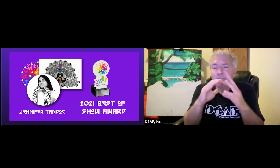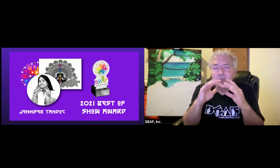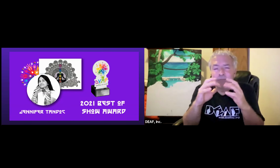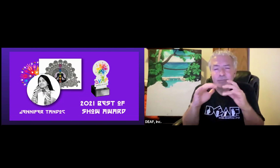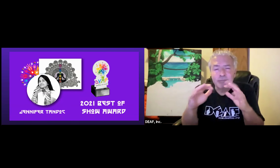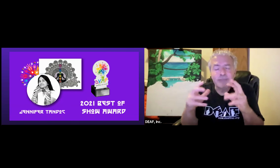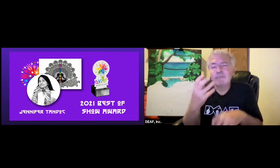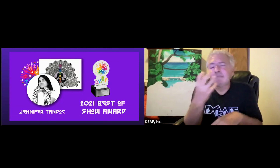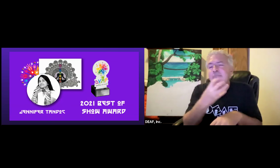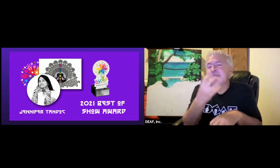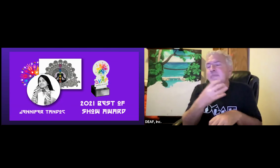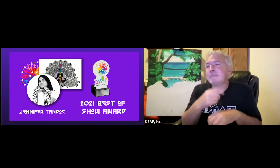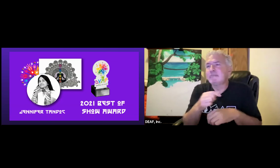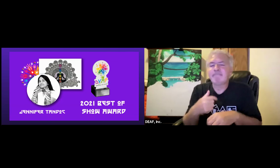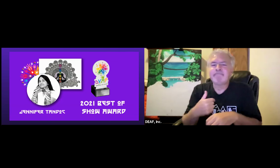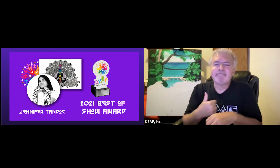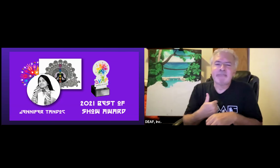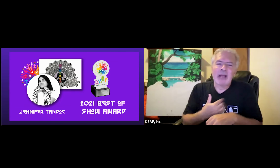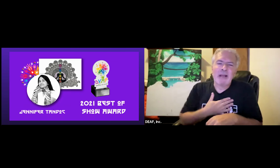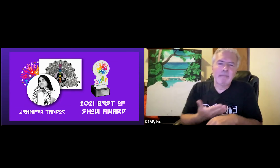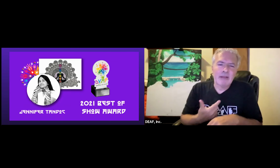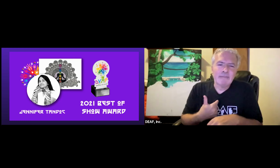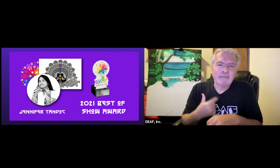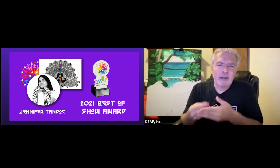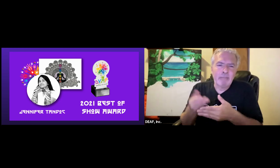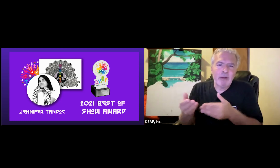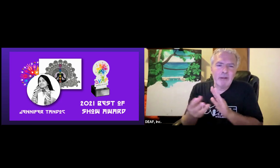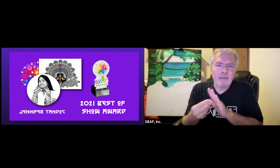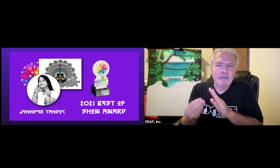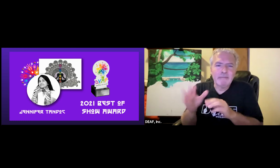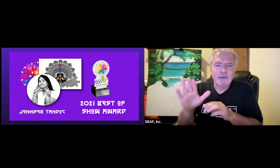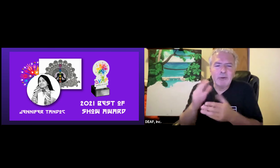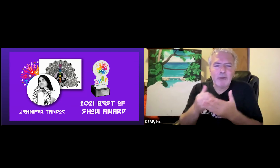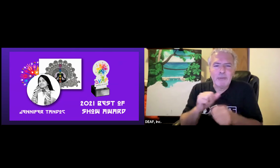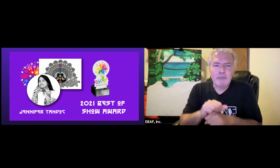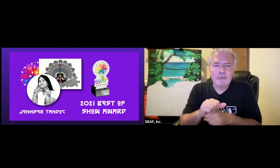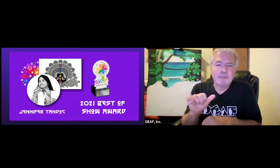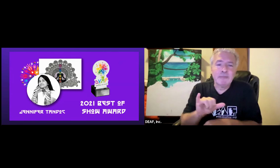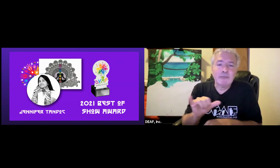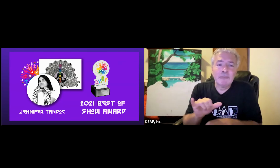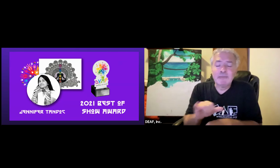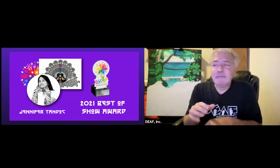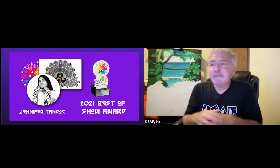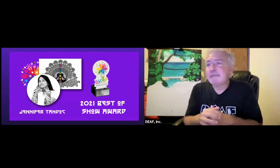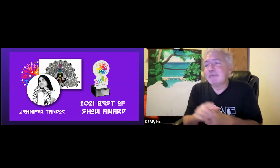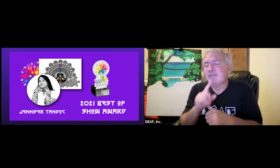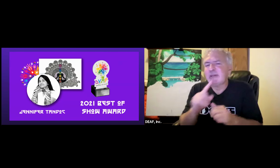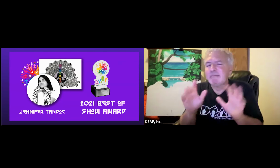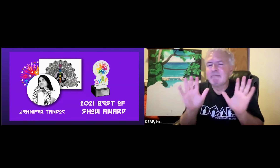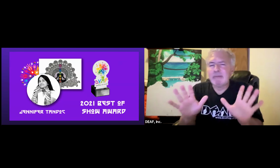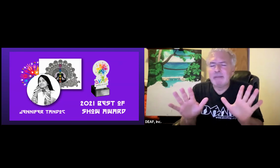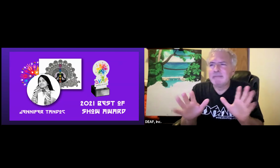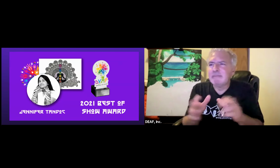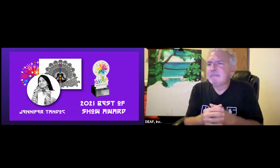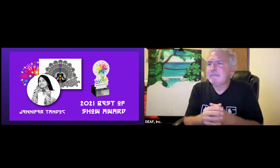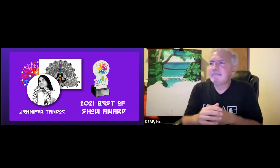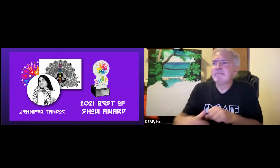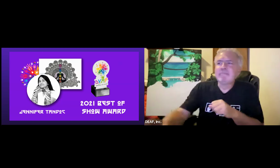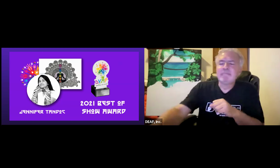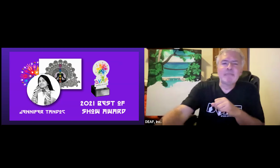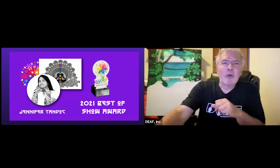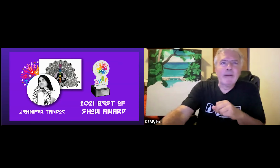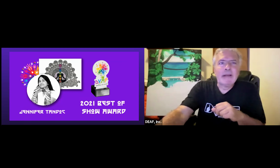So much detail was involved in her creations. I admit, I had to buy a copy of her work as well. [Chuckling] It's fabulous.